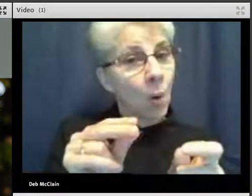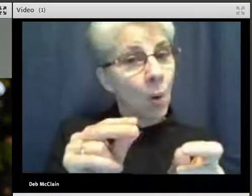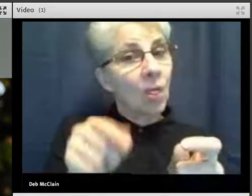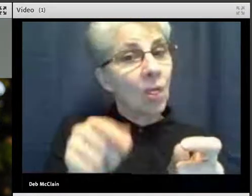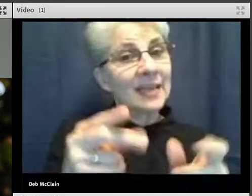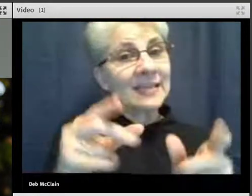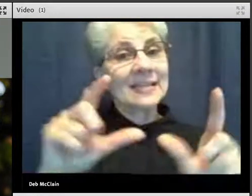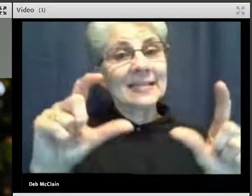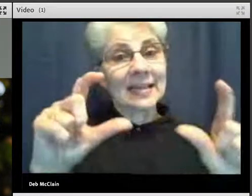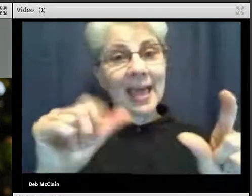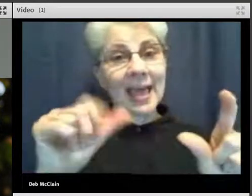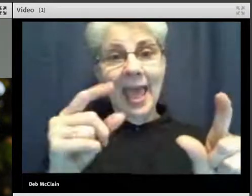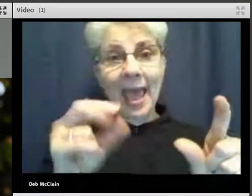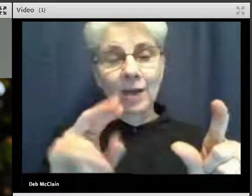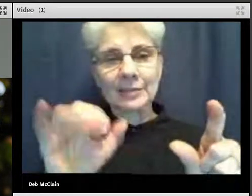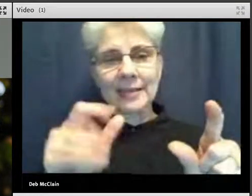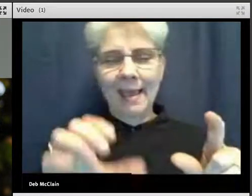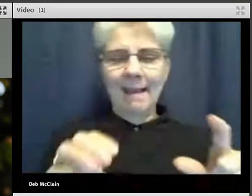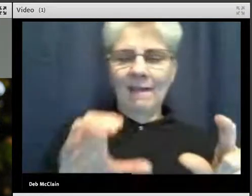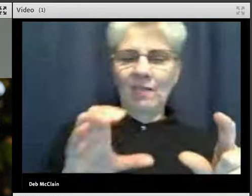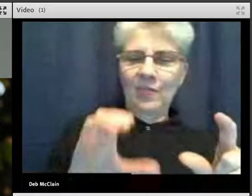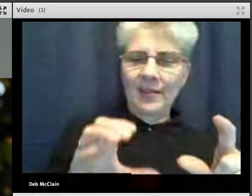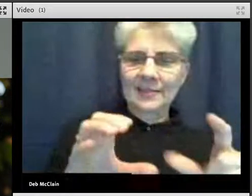"No, this is a header tag, this is a paragraph,